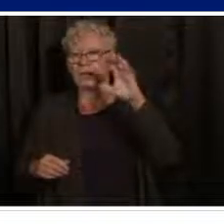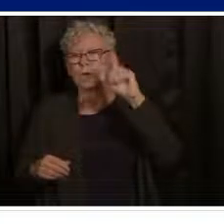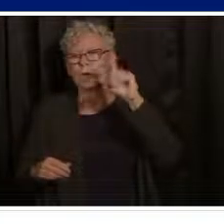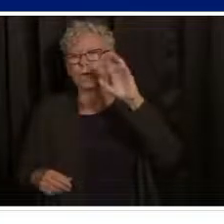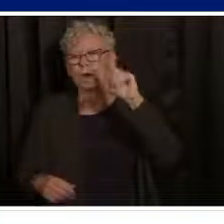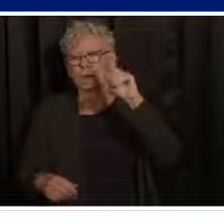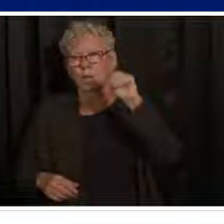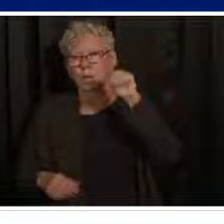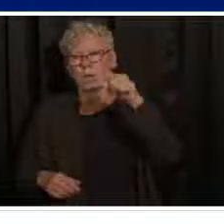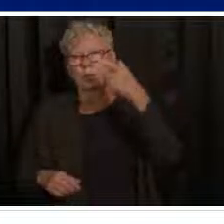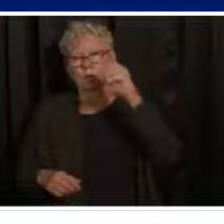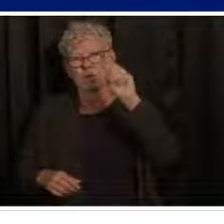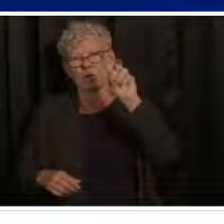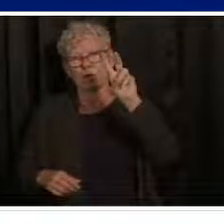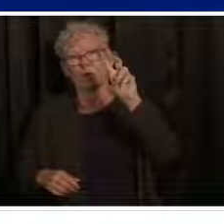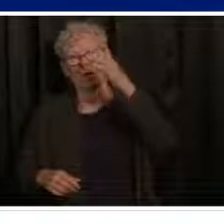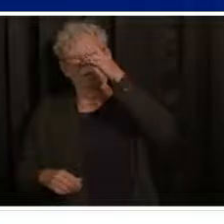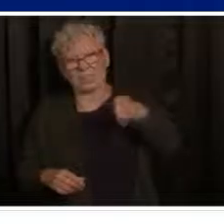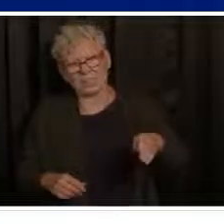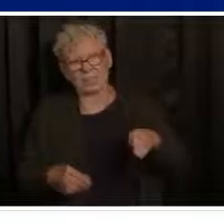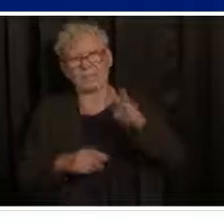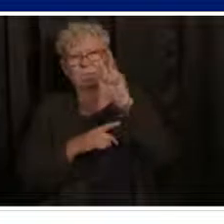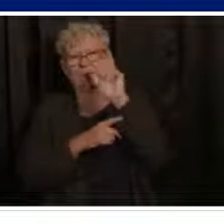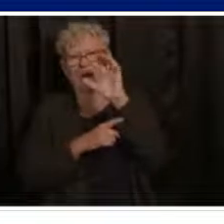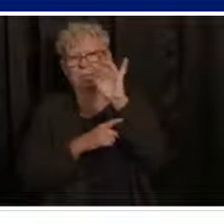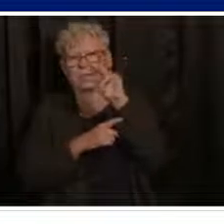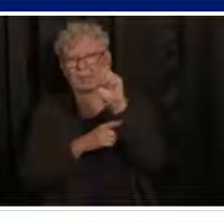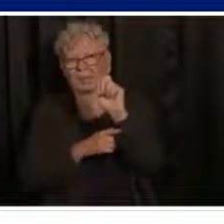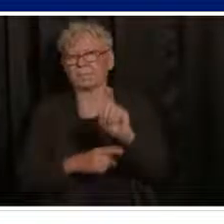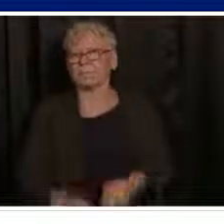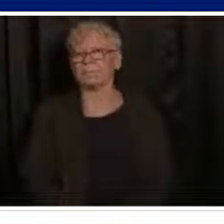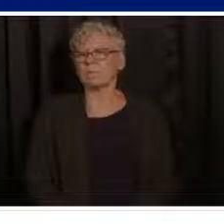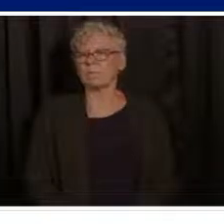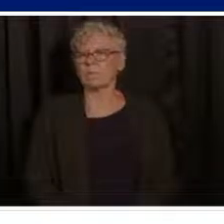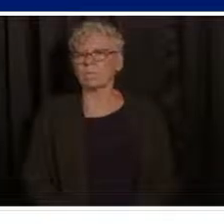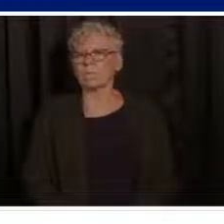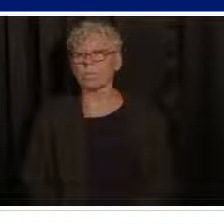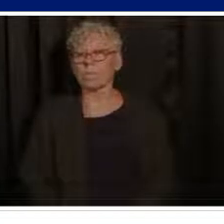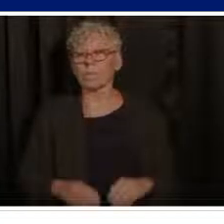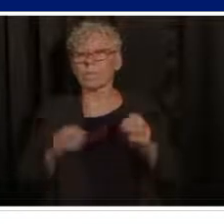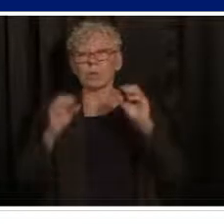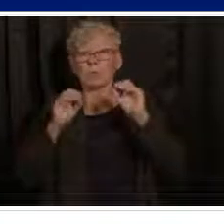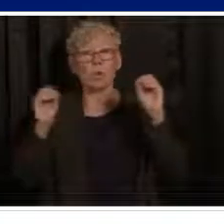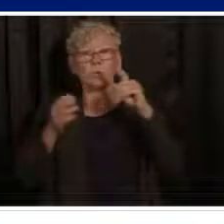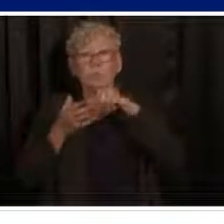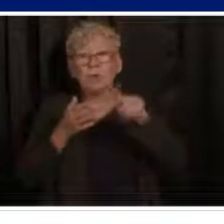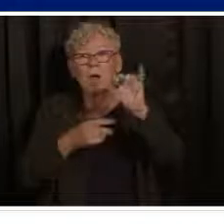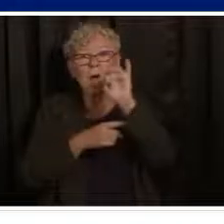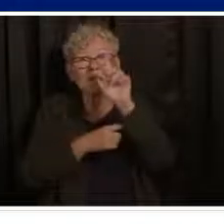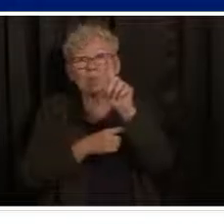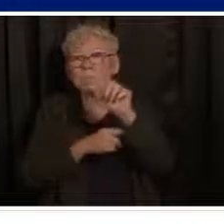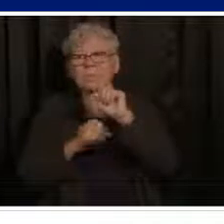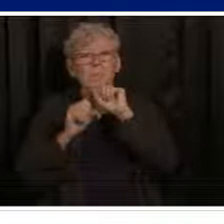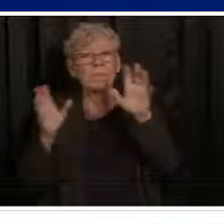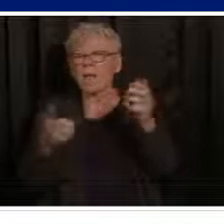very convenient. I also want to emphasize it's free. No one checks your ID. Uh it is confidential and uh it is very